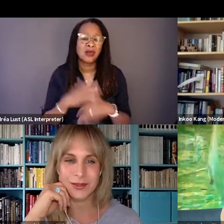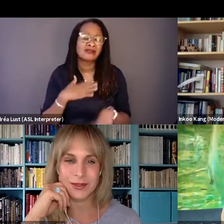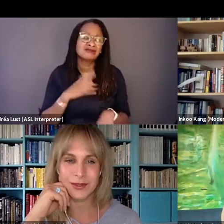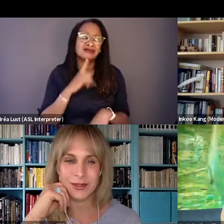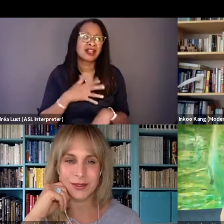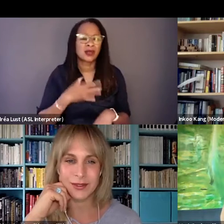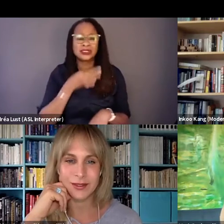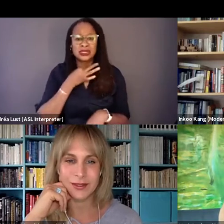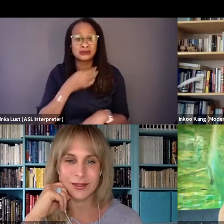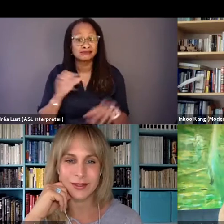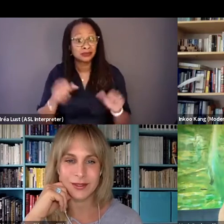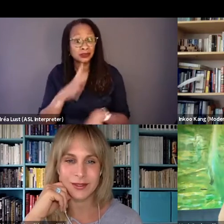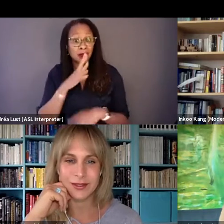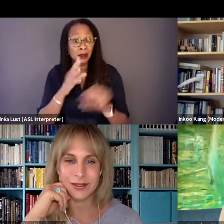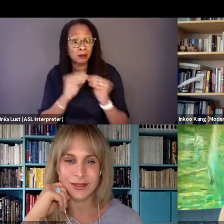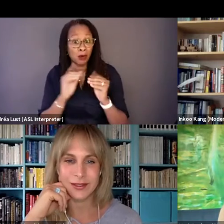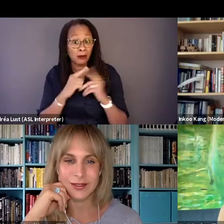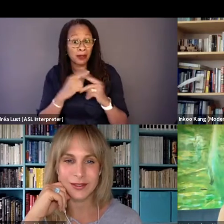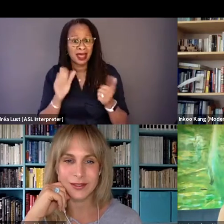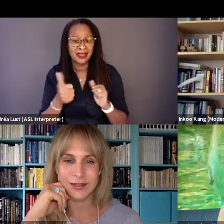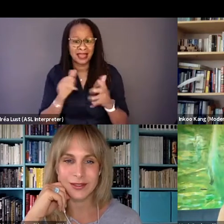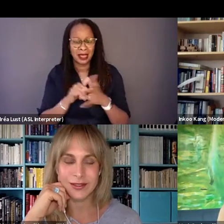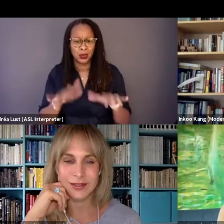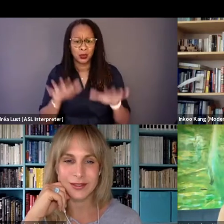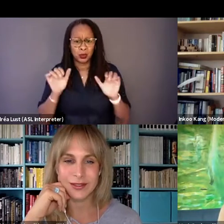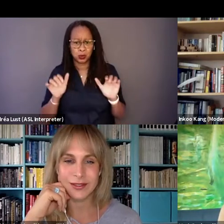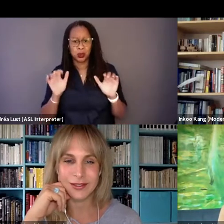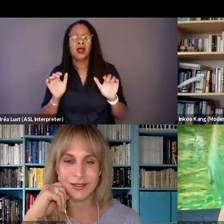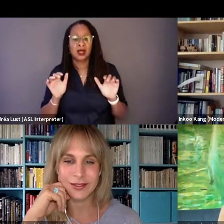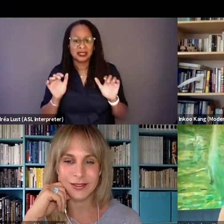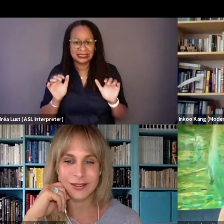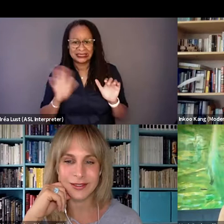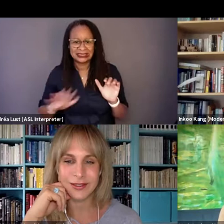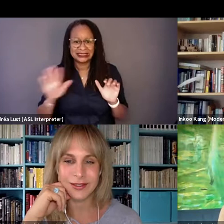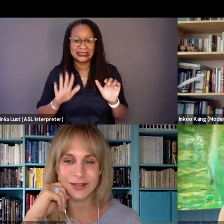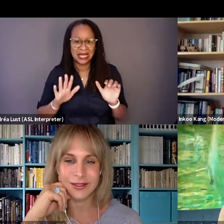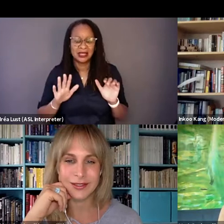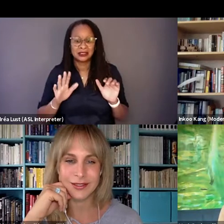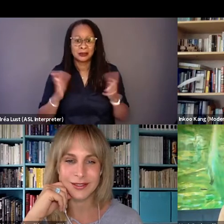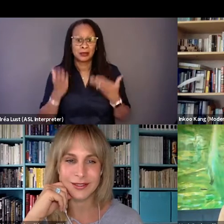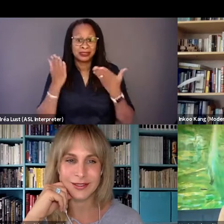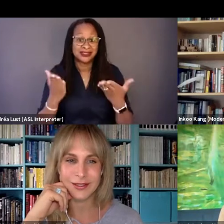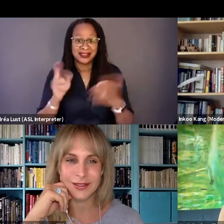can you talk a little bit more about sort of like that hesitation about presenting this non-role model figure,